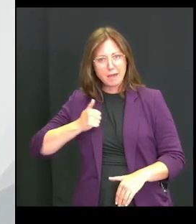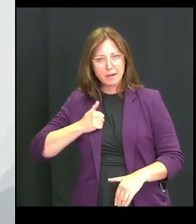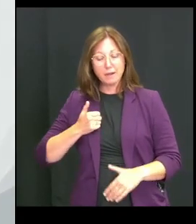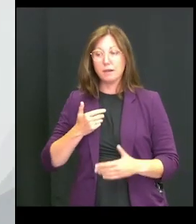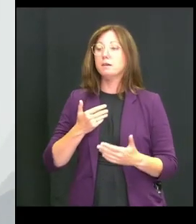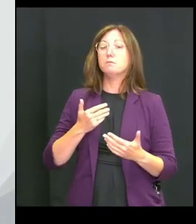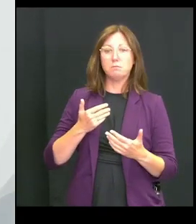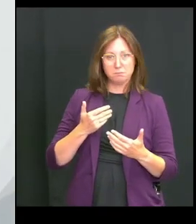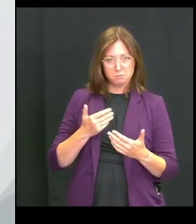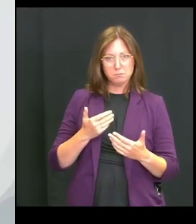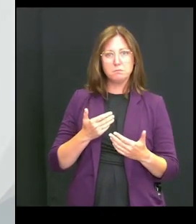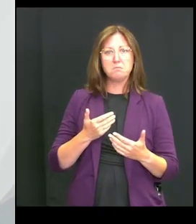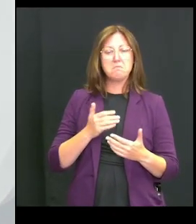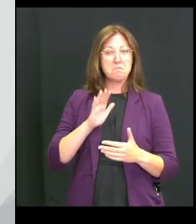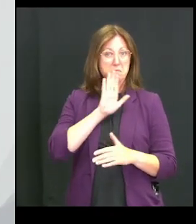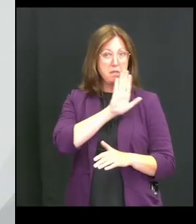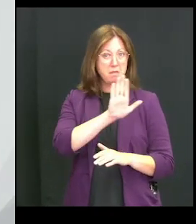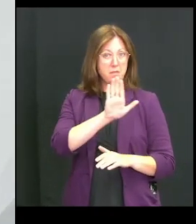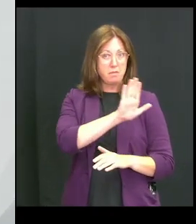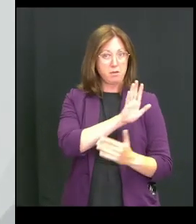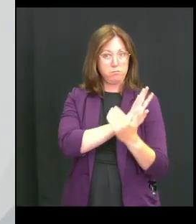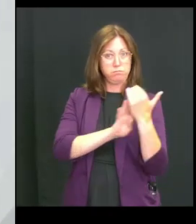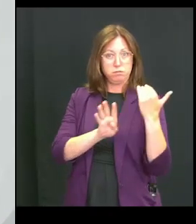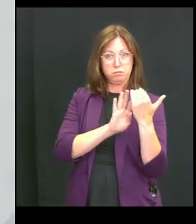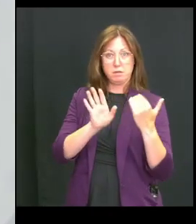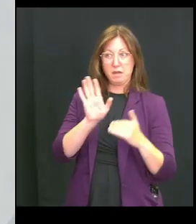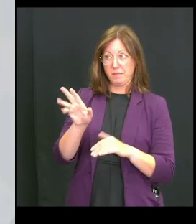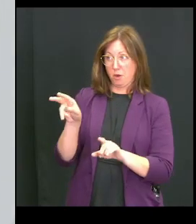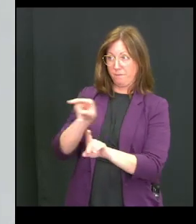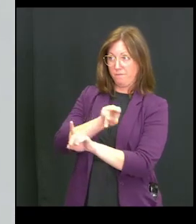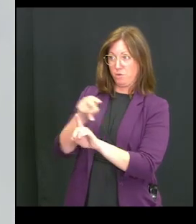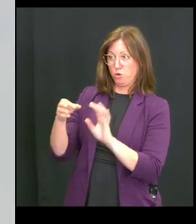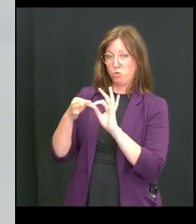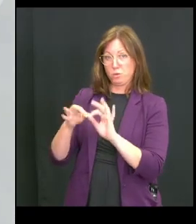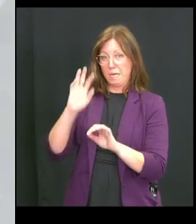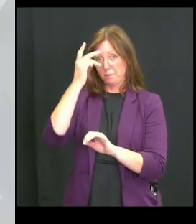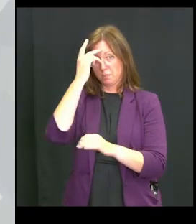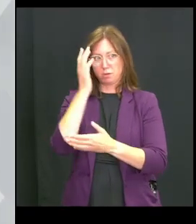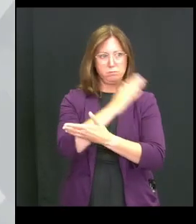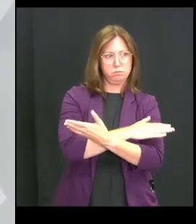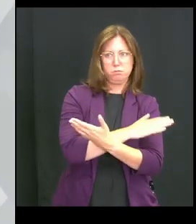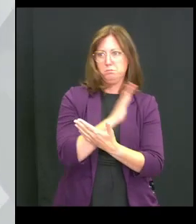I don't know what their views might be about the state of polarization in Canada before they get here,